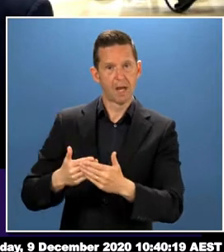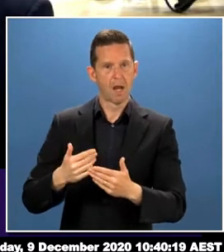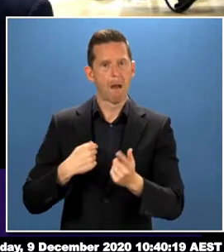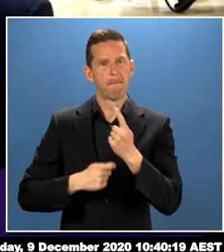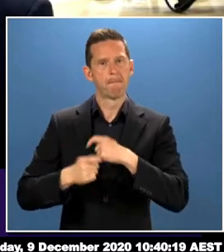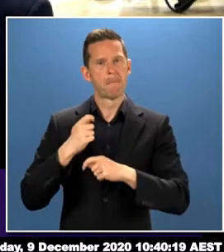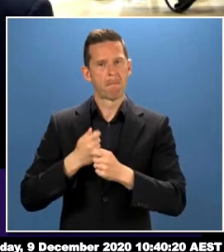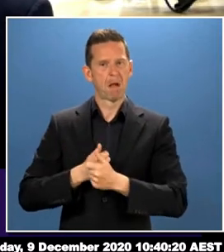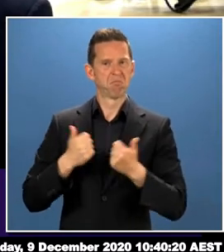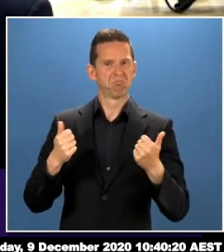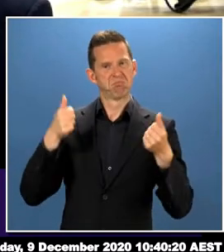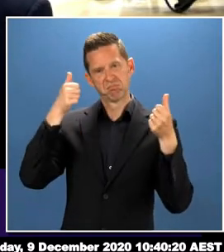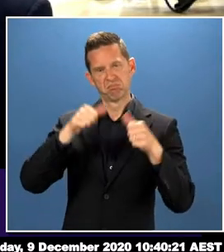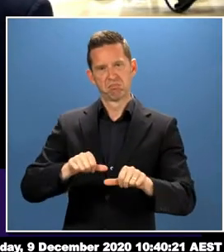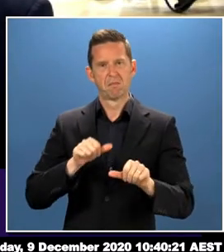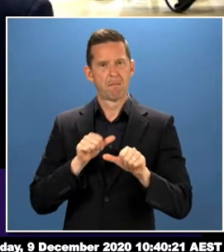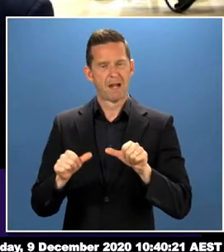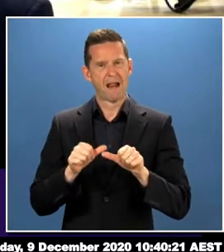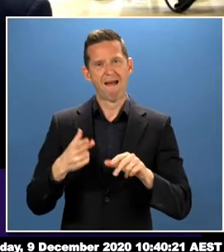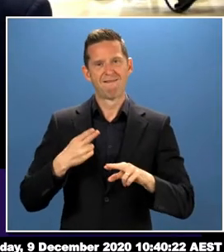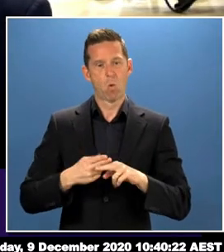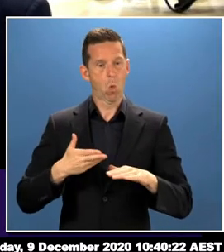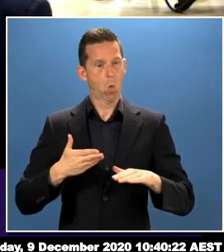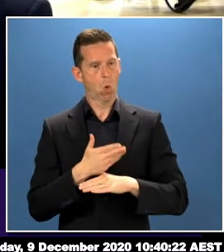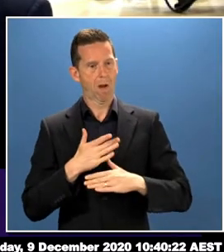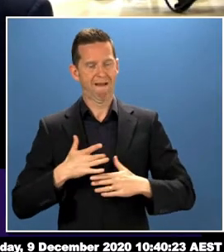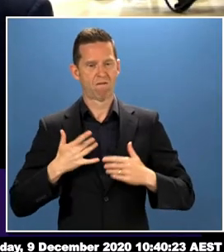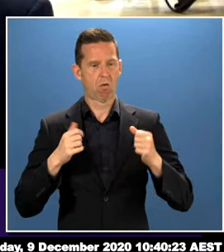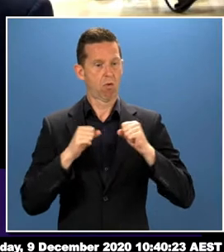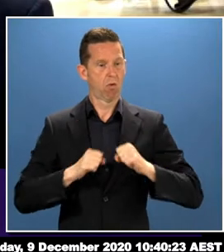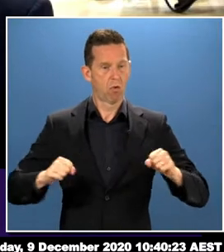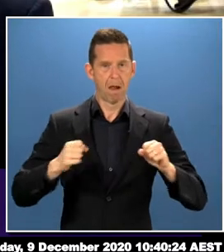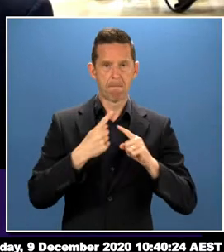more beneficial for me from a productivity perspective and from a